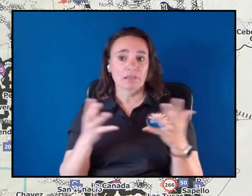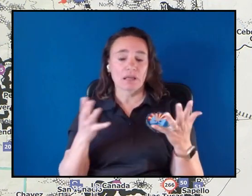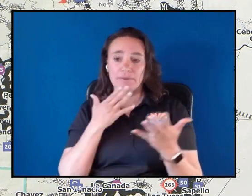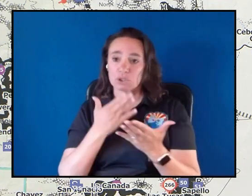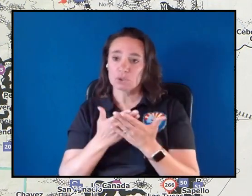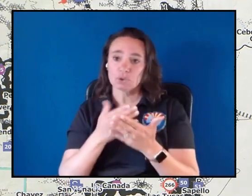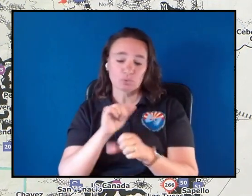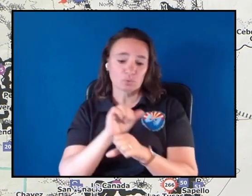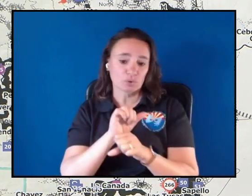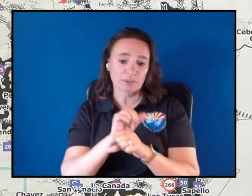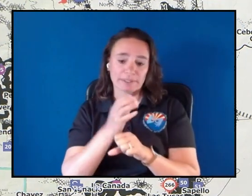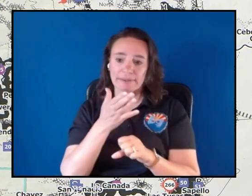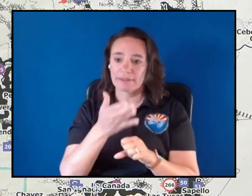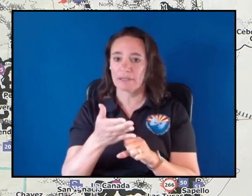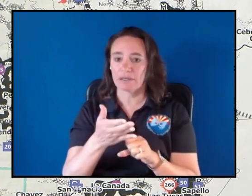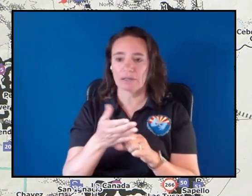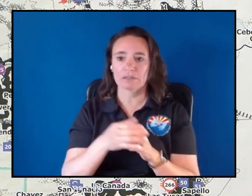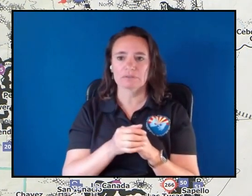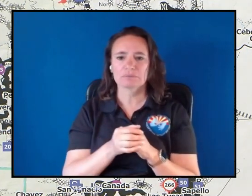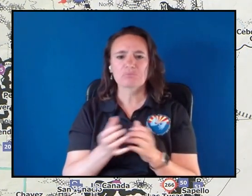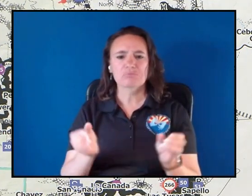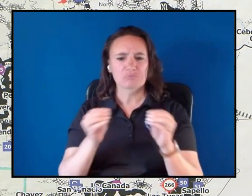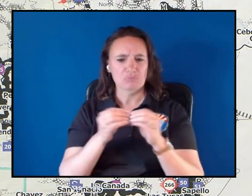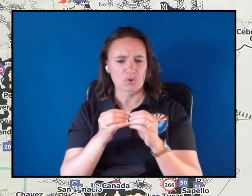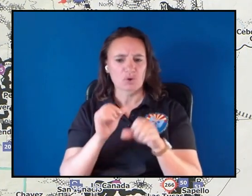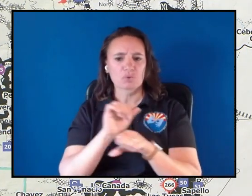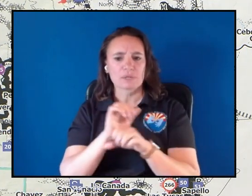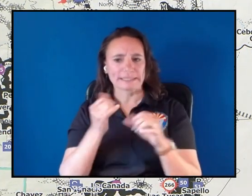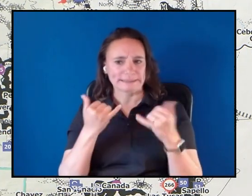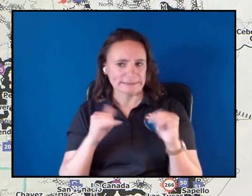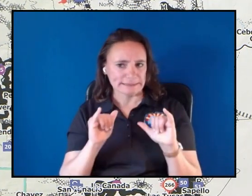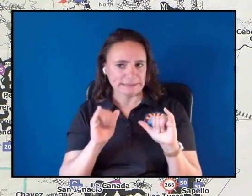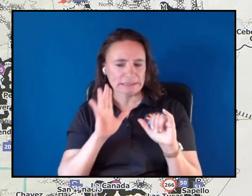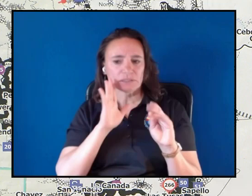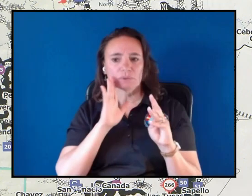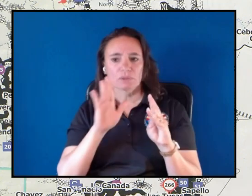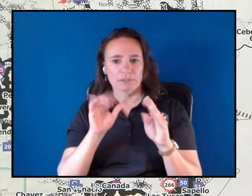work still needs to be done. We're continuing with that. We have a large amount of resources still here on the